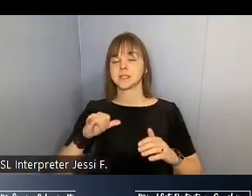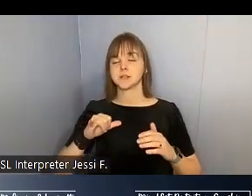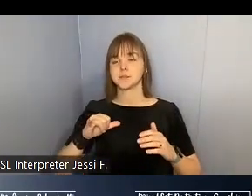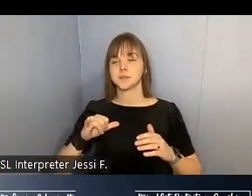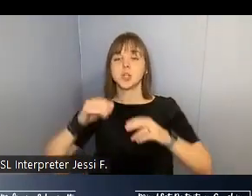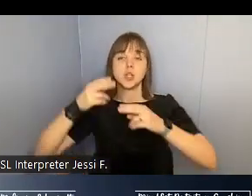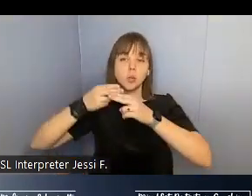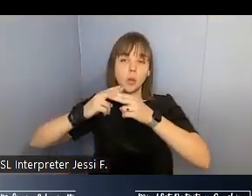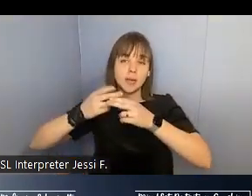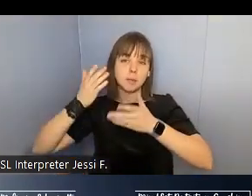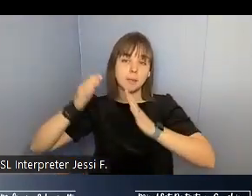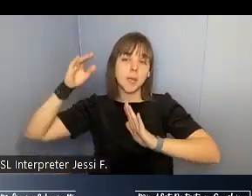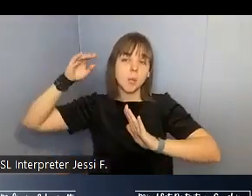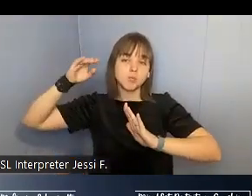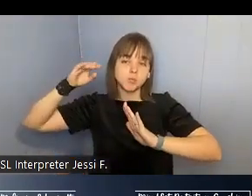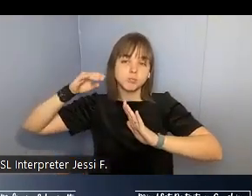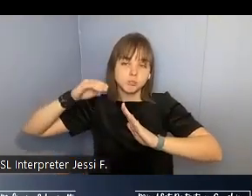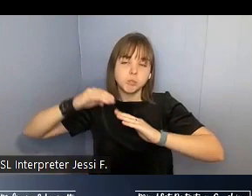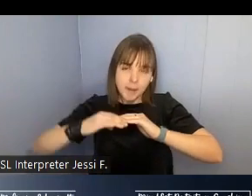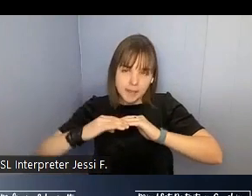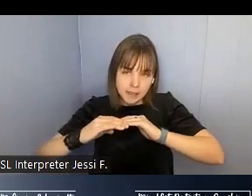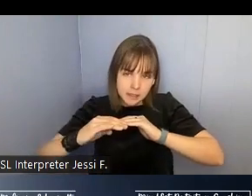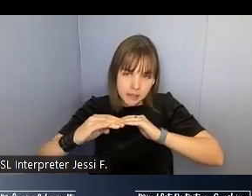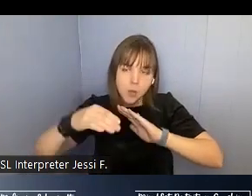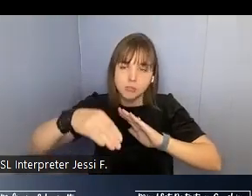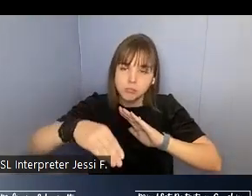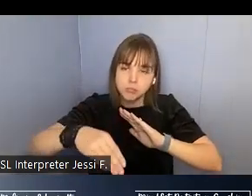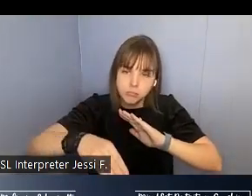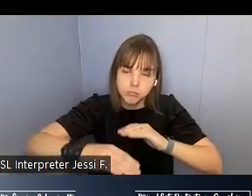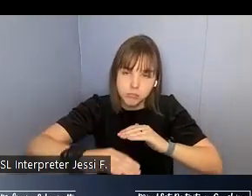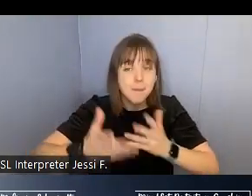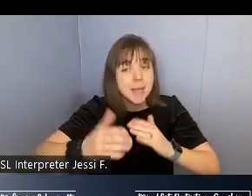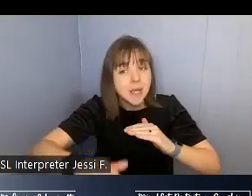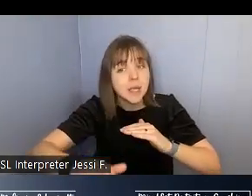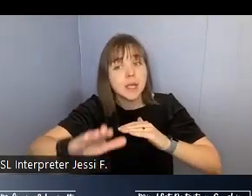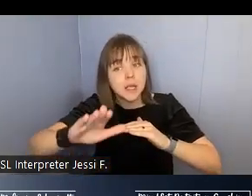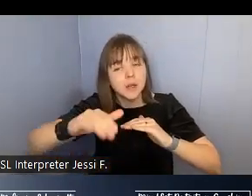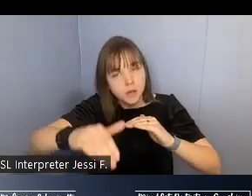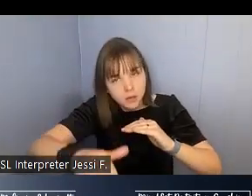We're going to hit maintenance. We're going to lose. We're going to hit maintenance. You might gain a little. We hit maintenance. It is not a linear process.